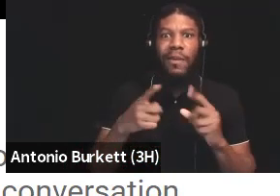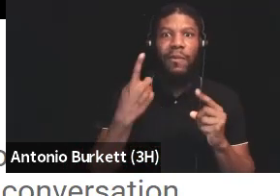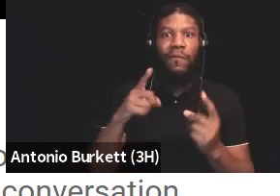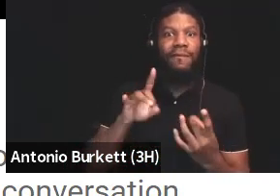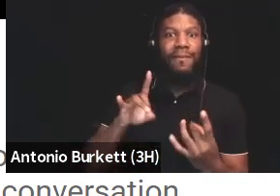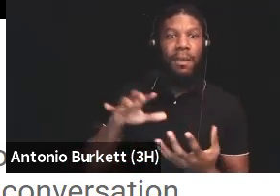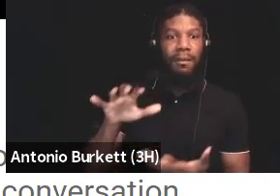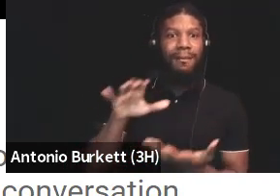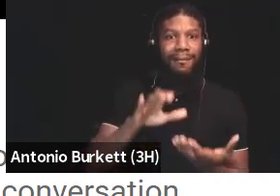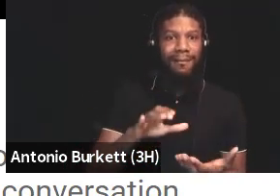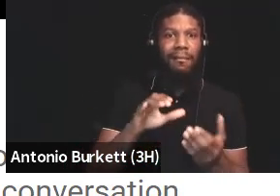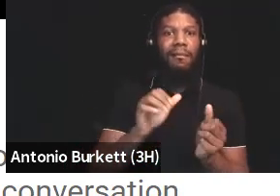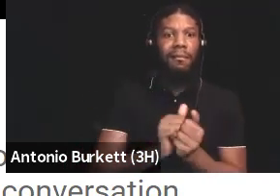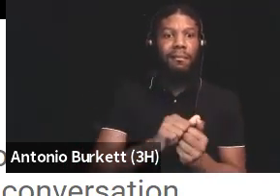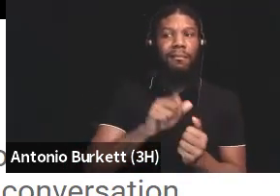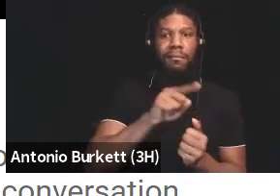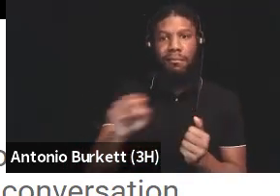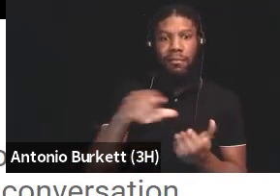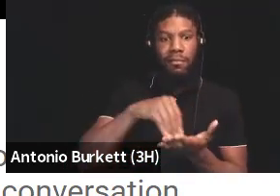I approached this a little bit differently. I'm going to be giving a